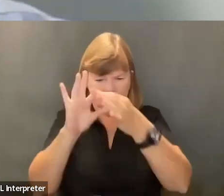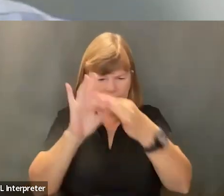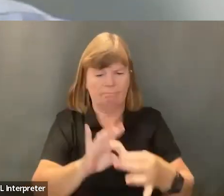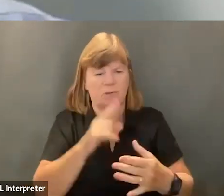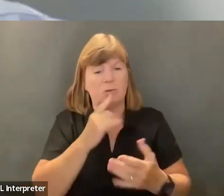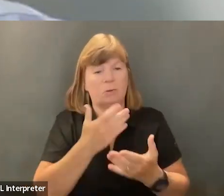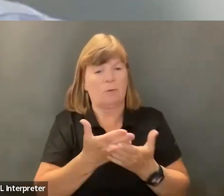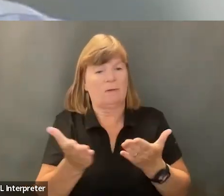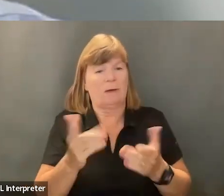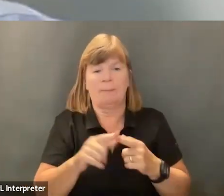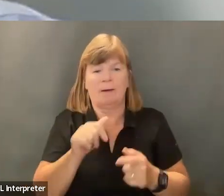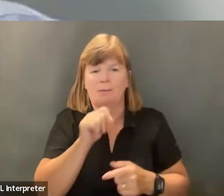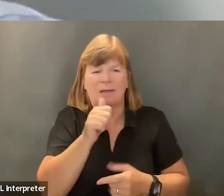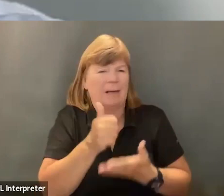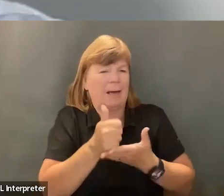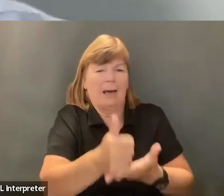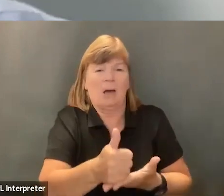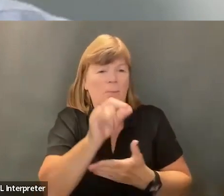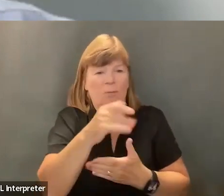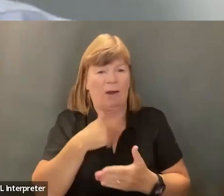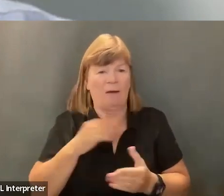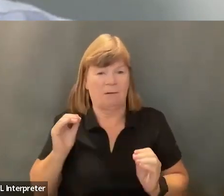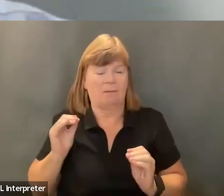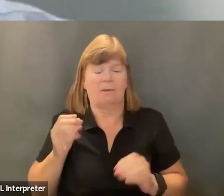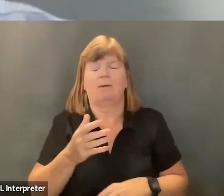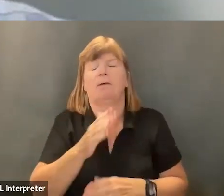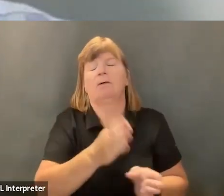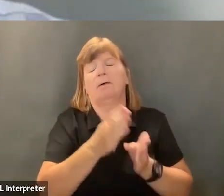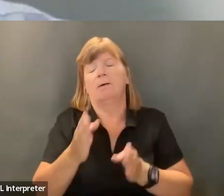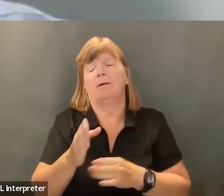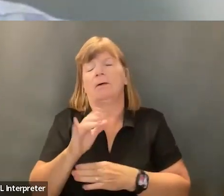to do you much good unless you have knowledge the other thing about inference is interesting